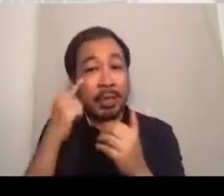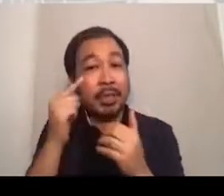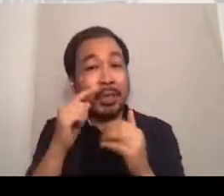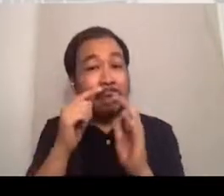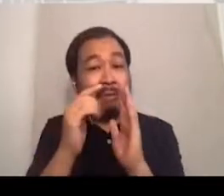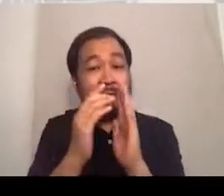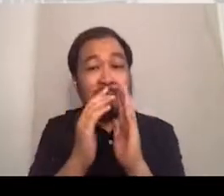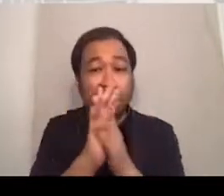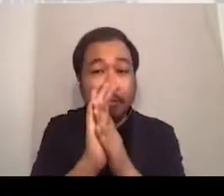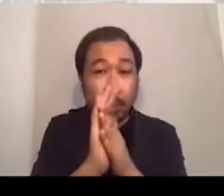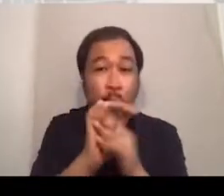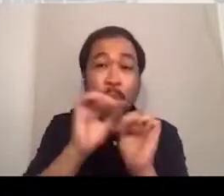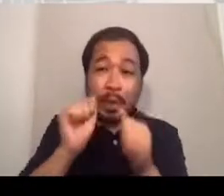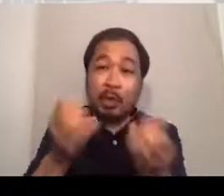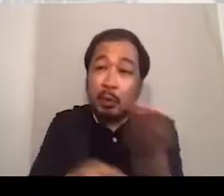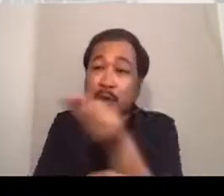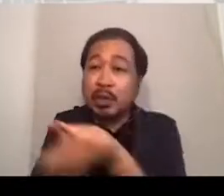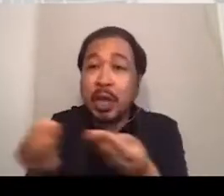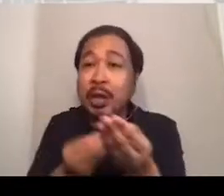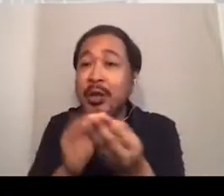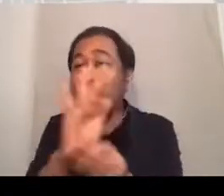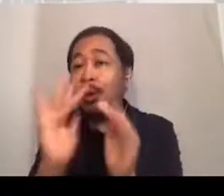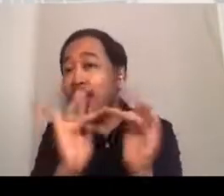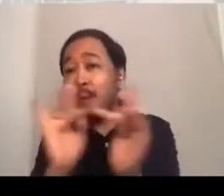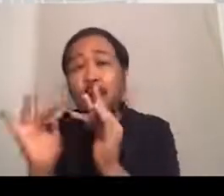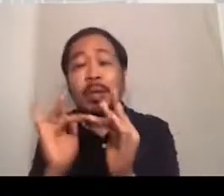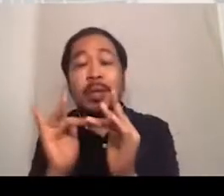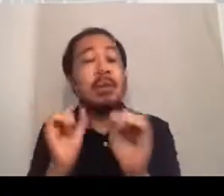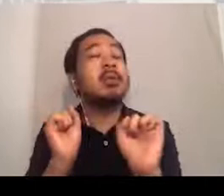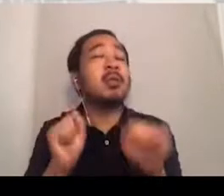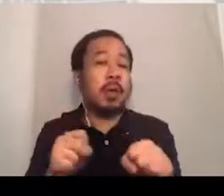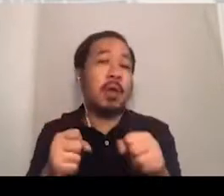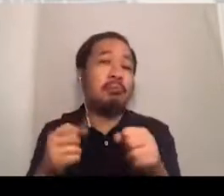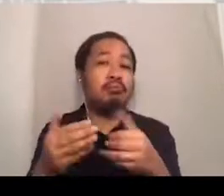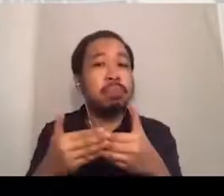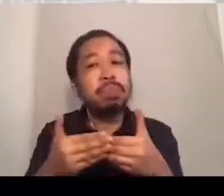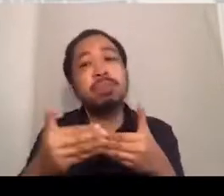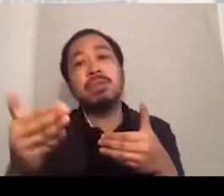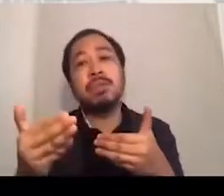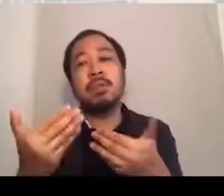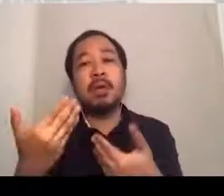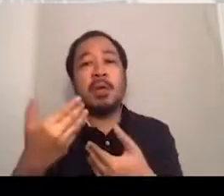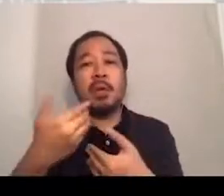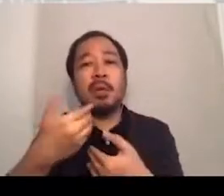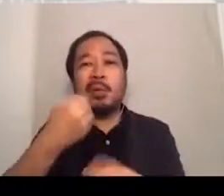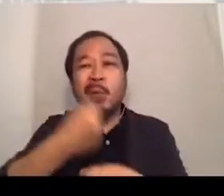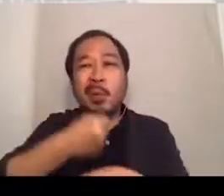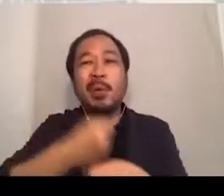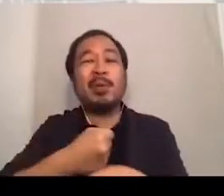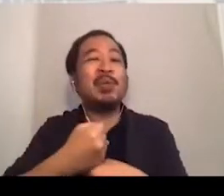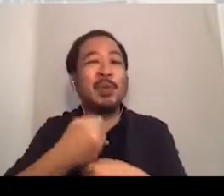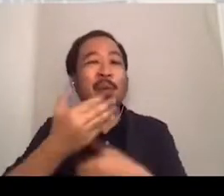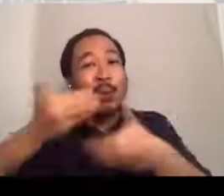We will come back to you and make sure to get the answers for the many questions that you have posed and we thank you for those thoughtful questions.